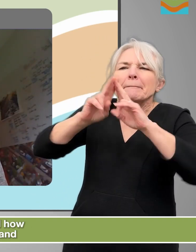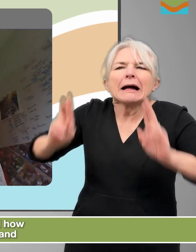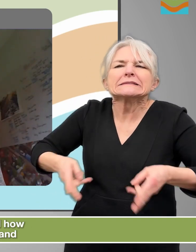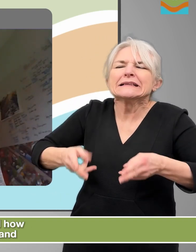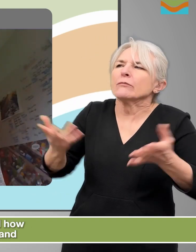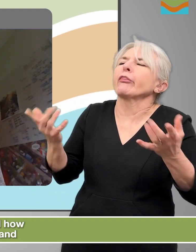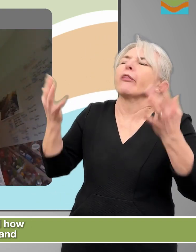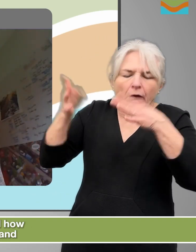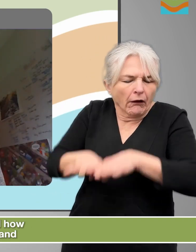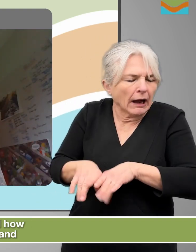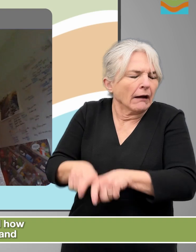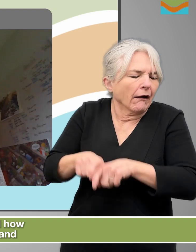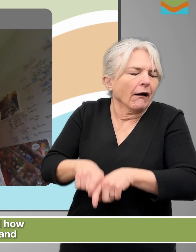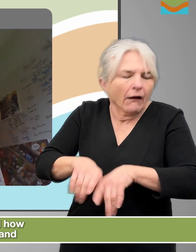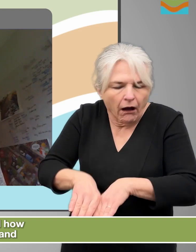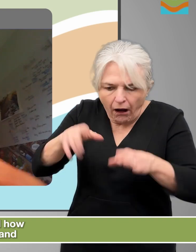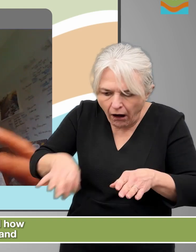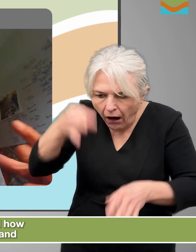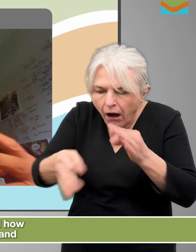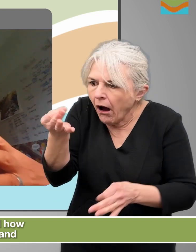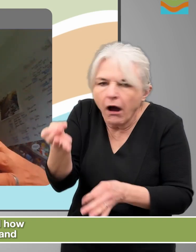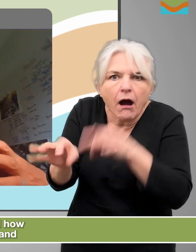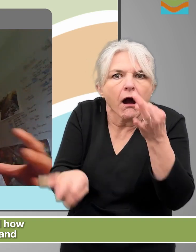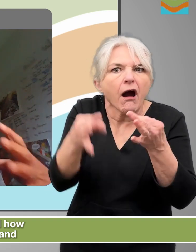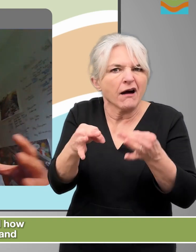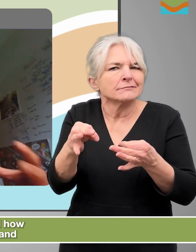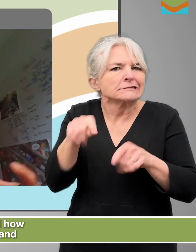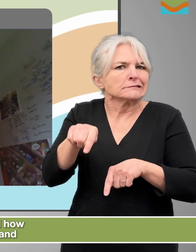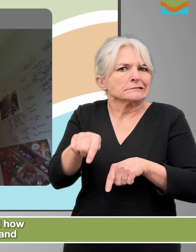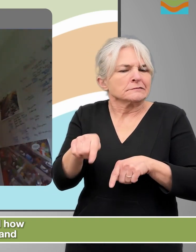so we have archaeology and how all these parts fit together and